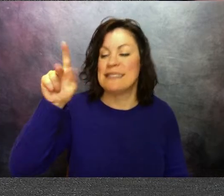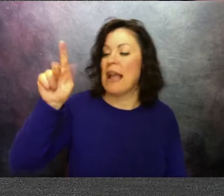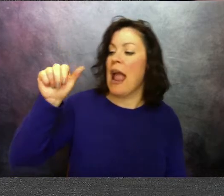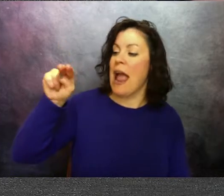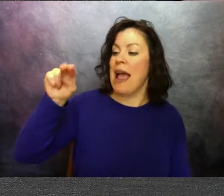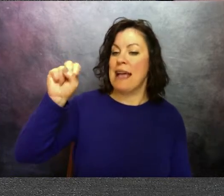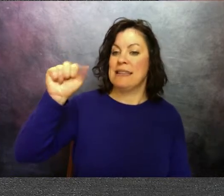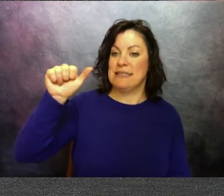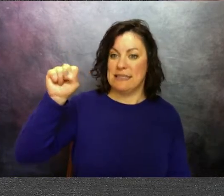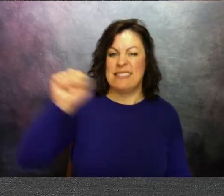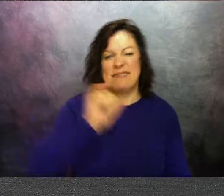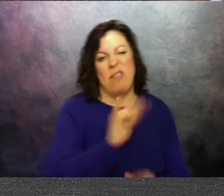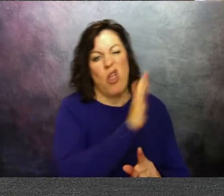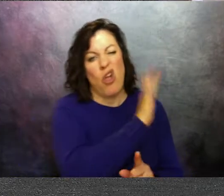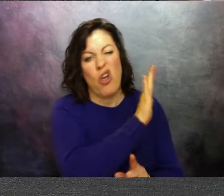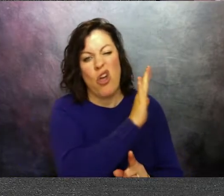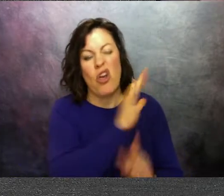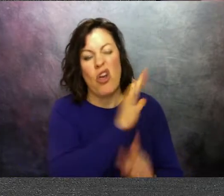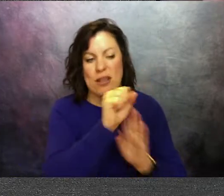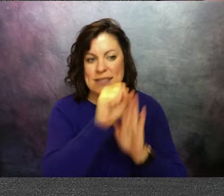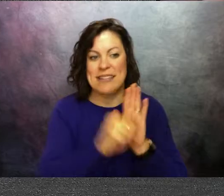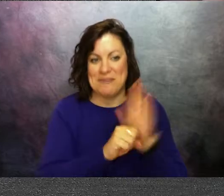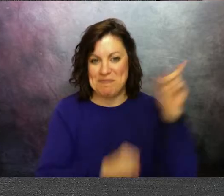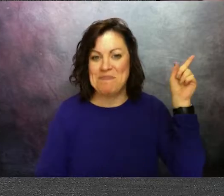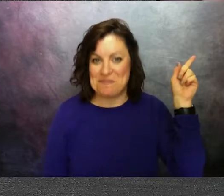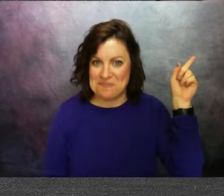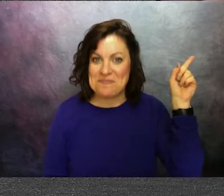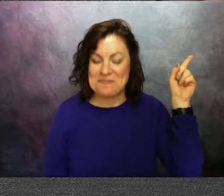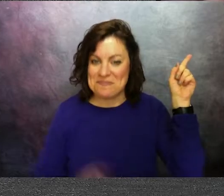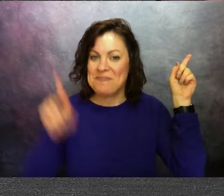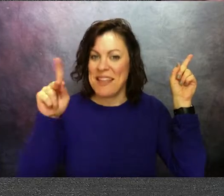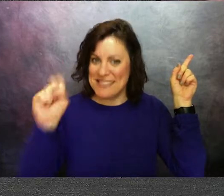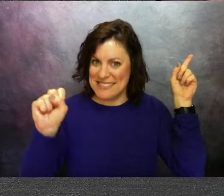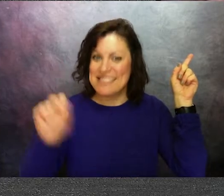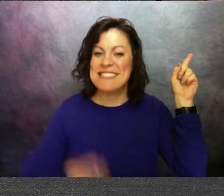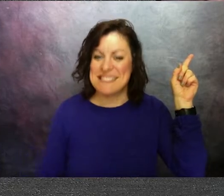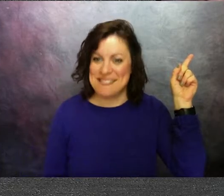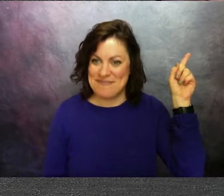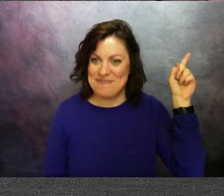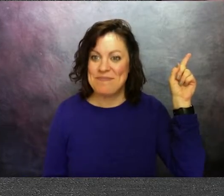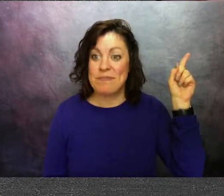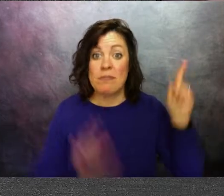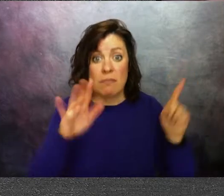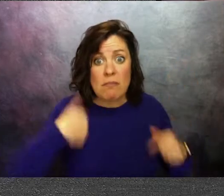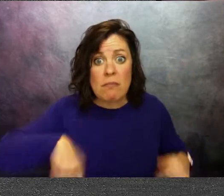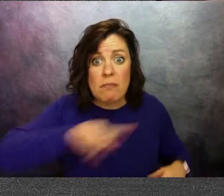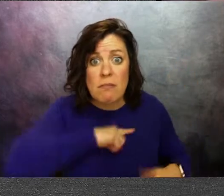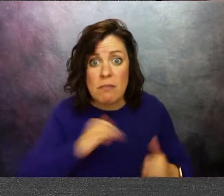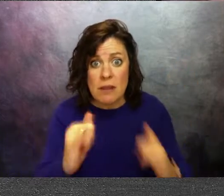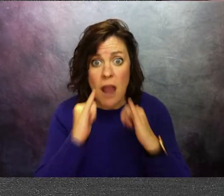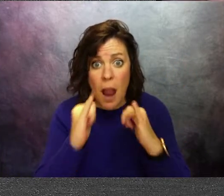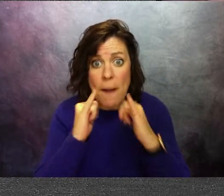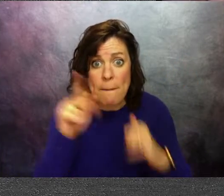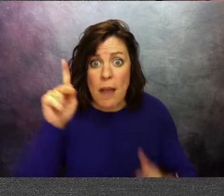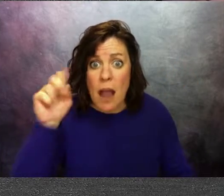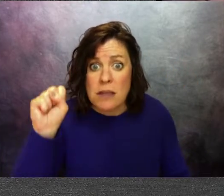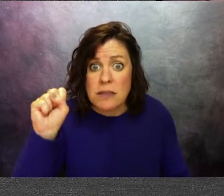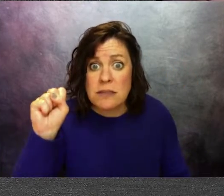And there's her city right on the map of her state. We don't live in Kansas. We live in Pennsylvania.